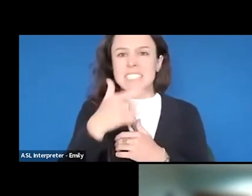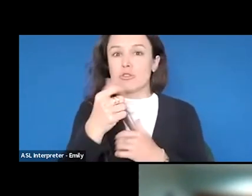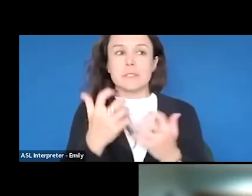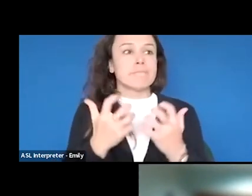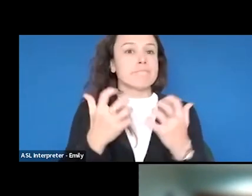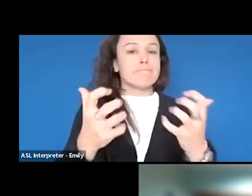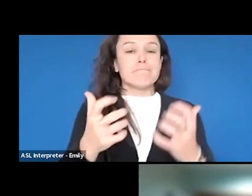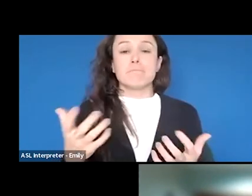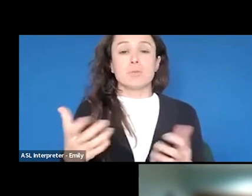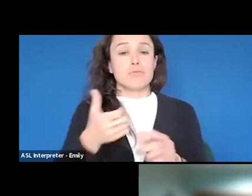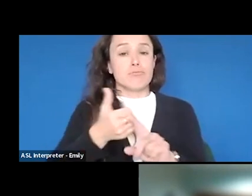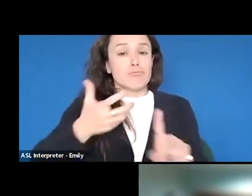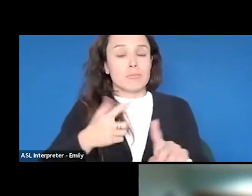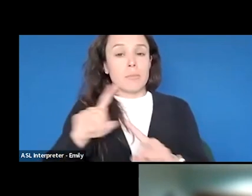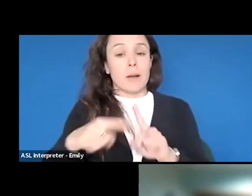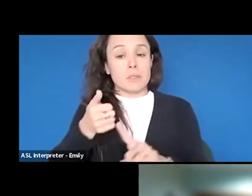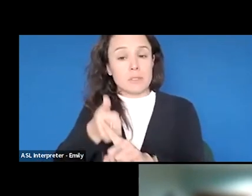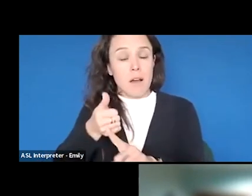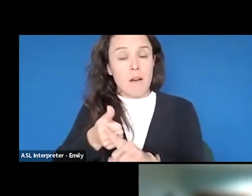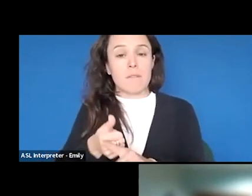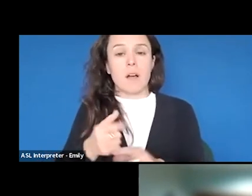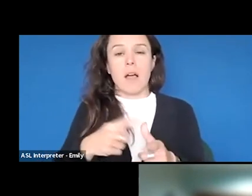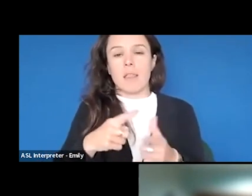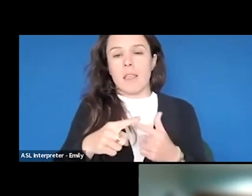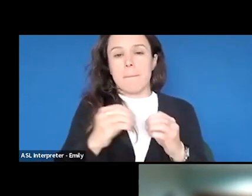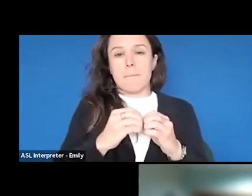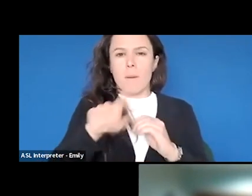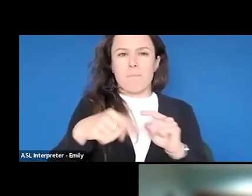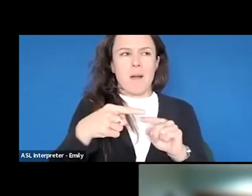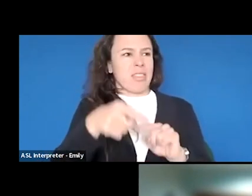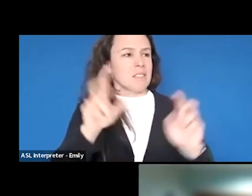tell us a little about yourself and then more on this whole topic of where is AI taking us?